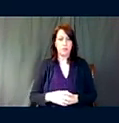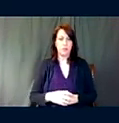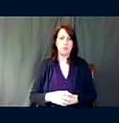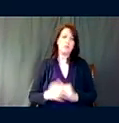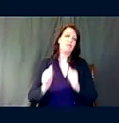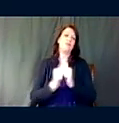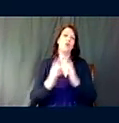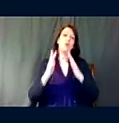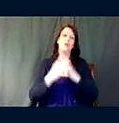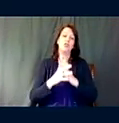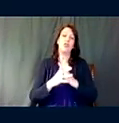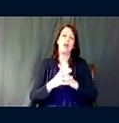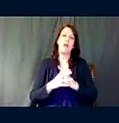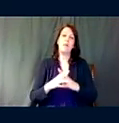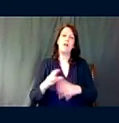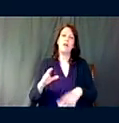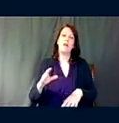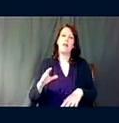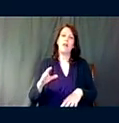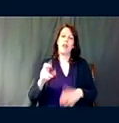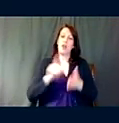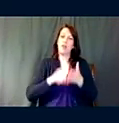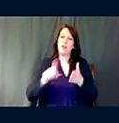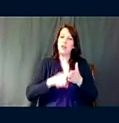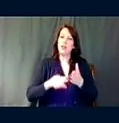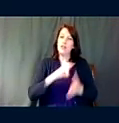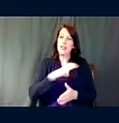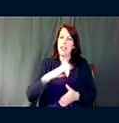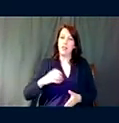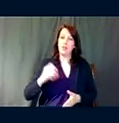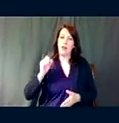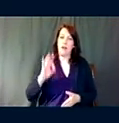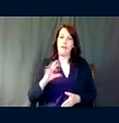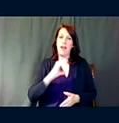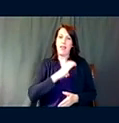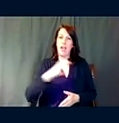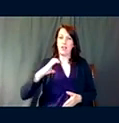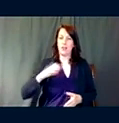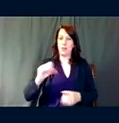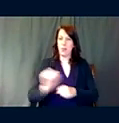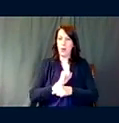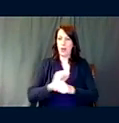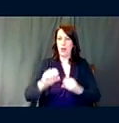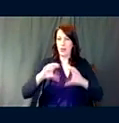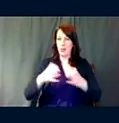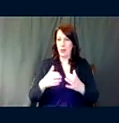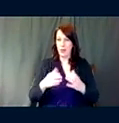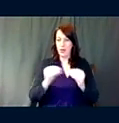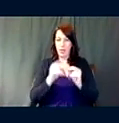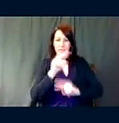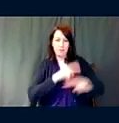WE STOOD UP THIS YEAR THE BASIC BEHAVIORAL AND SOCIAL SCIENCE COUNCIL OF COUNCIL WORKING GROUP